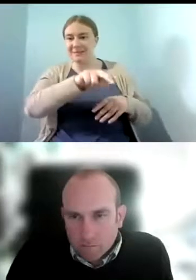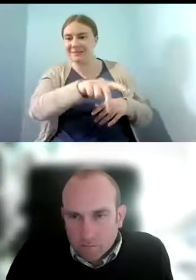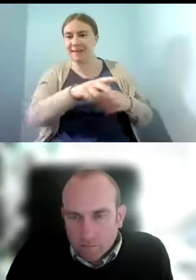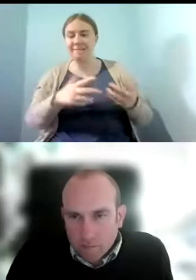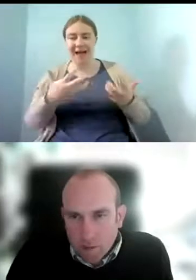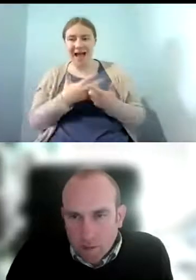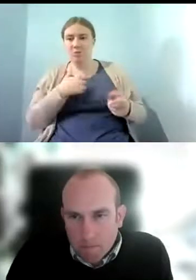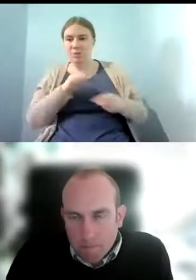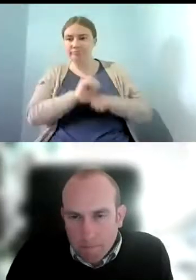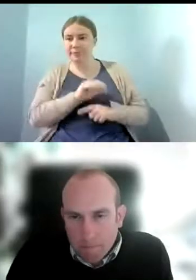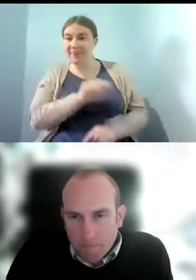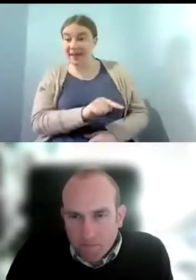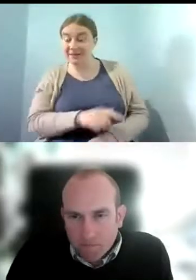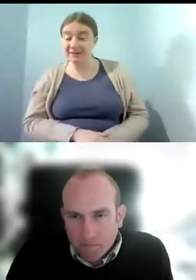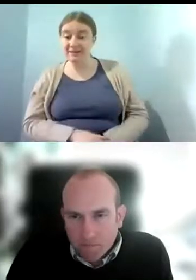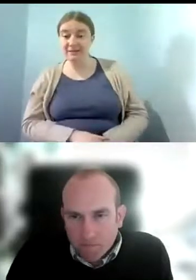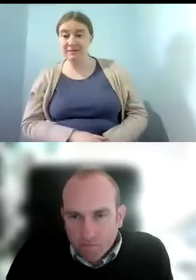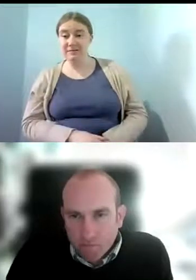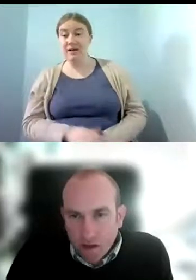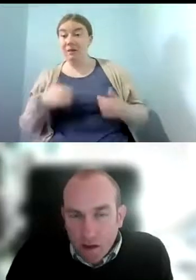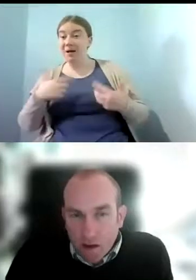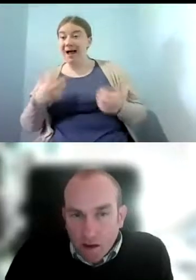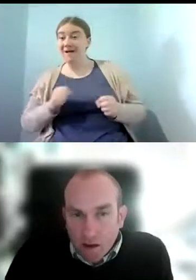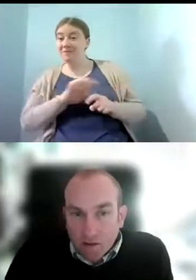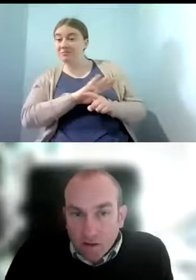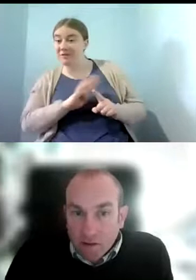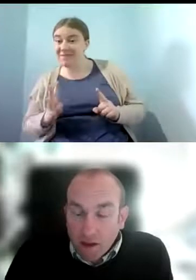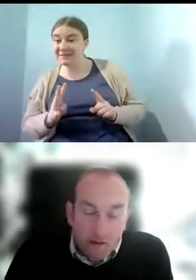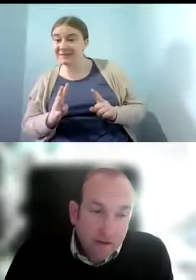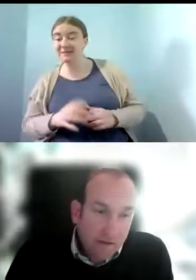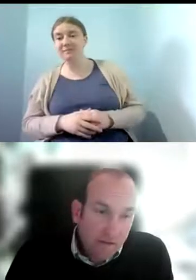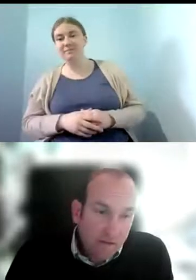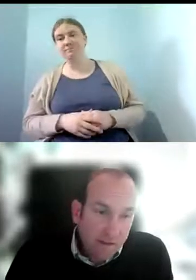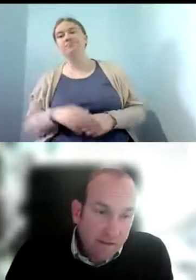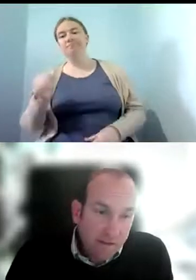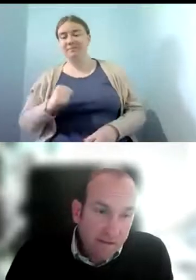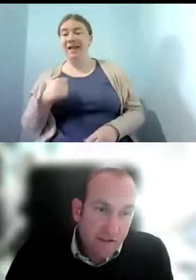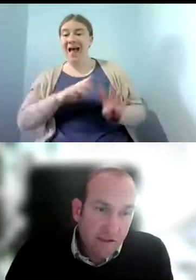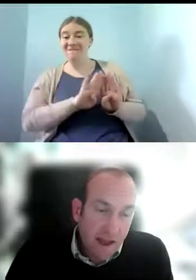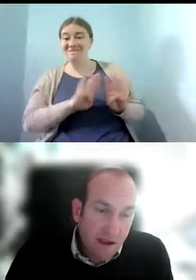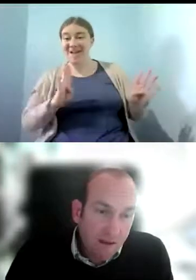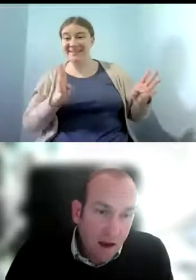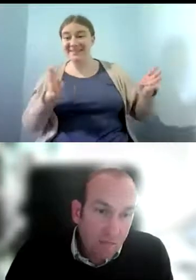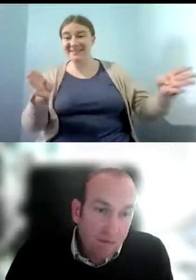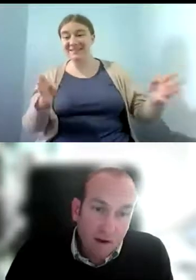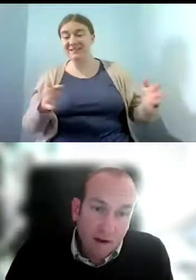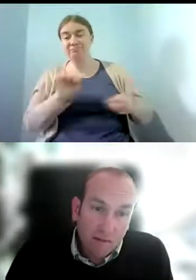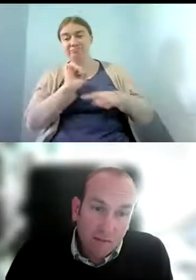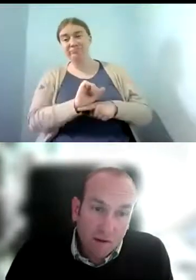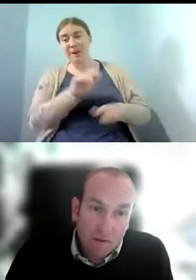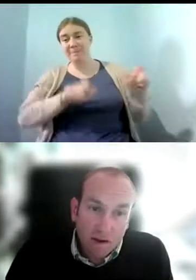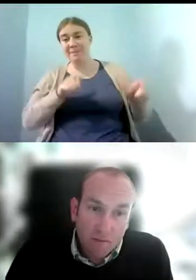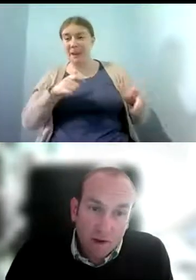party to any other discussions about that which is so yeah there is there is offence to there um i i